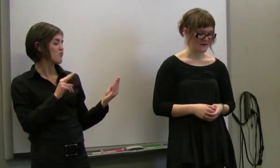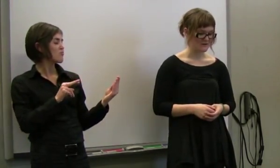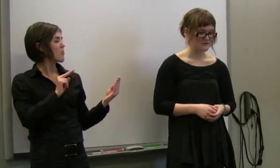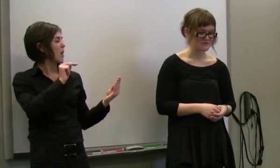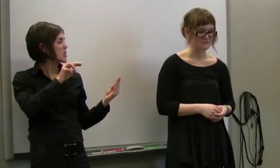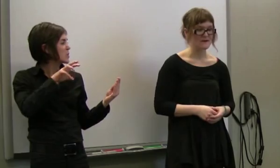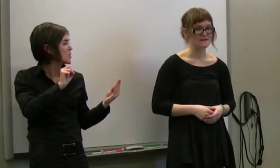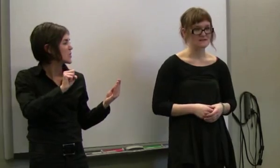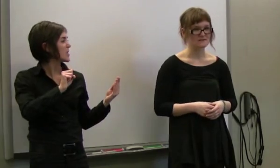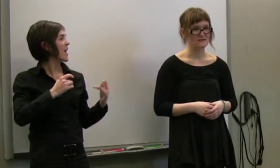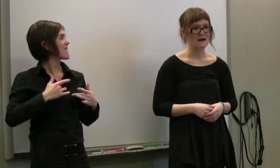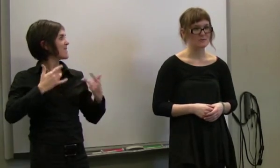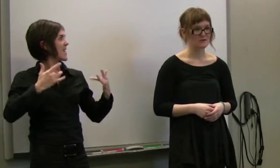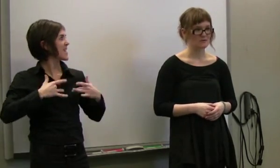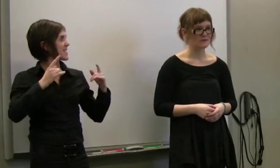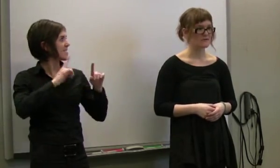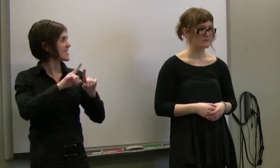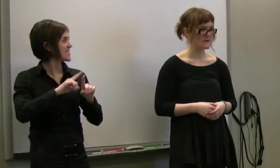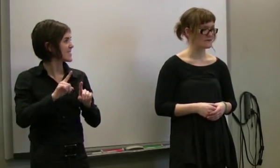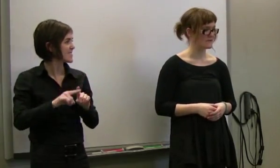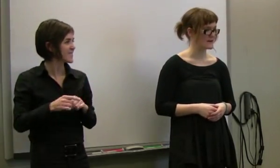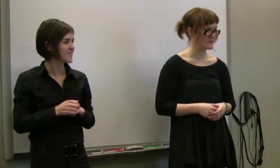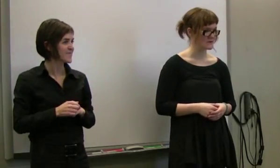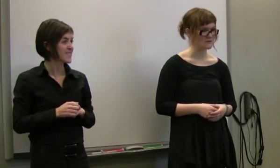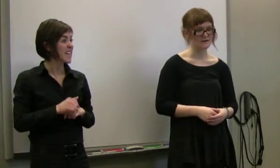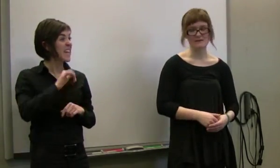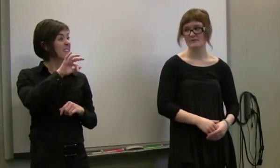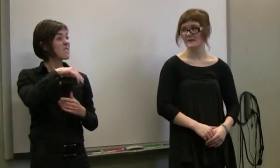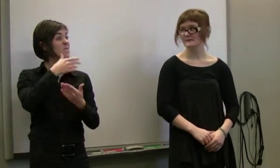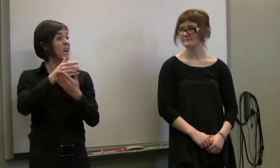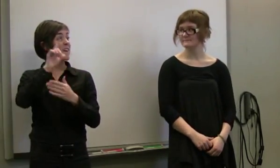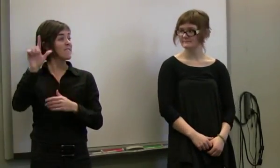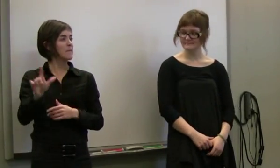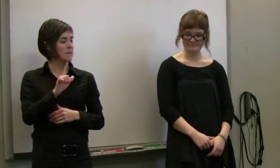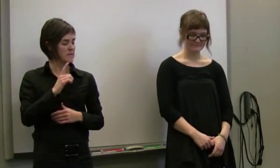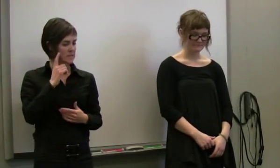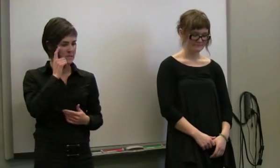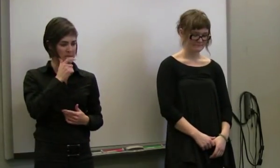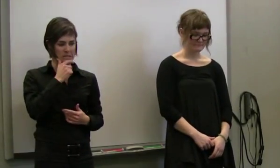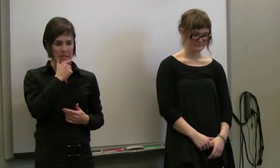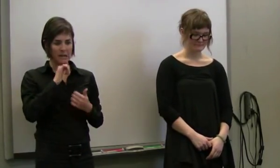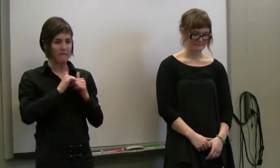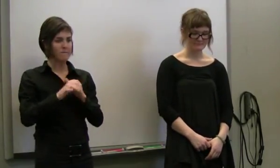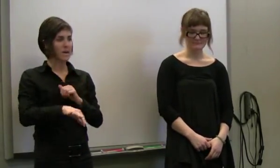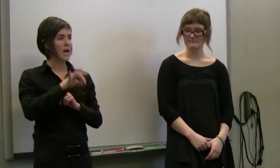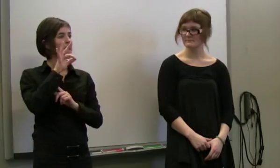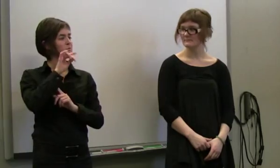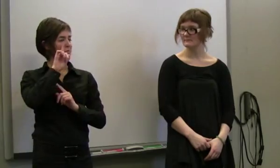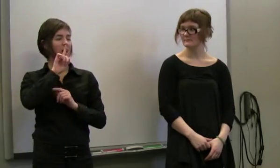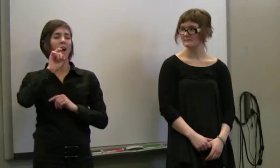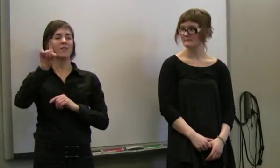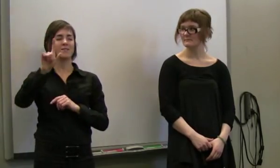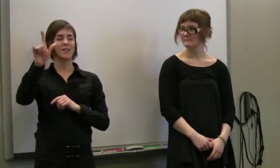news and events. There is always a librarian ready to help you if you cannot find